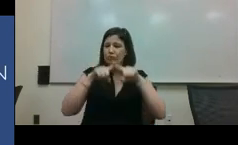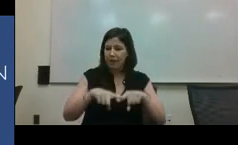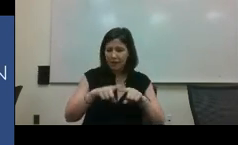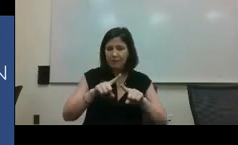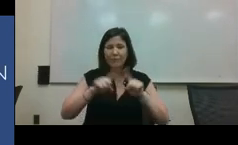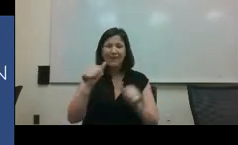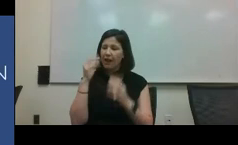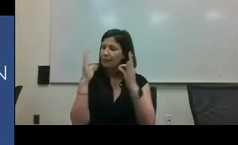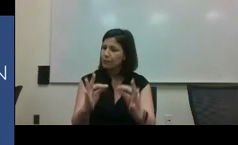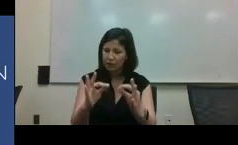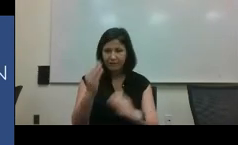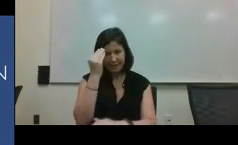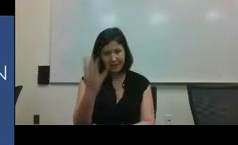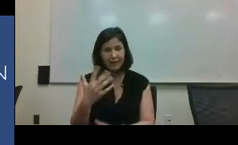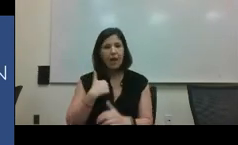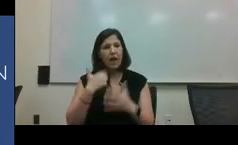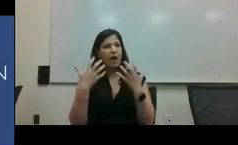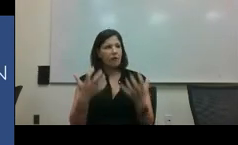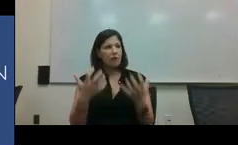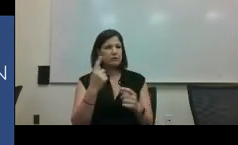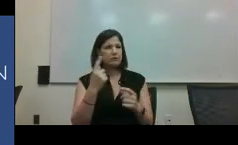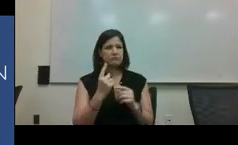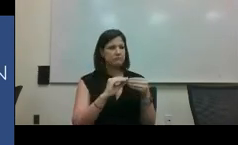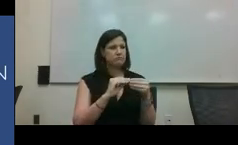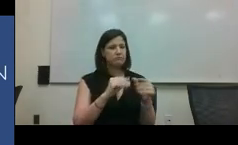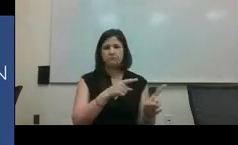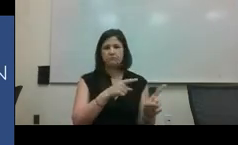but it's not perfect. they could figure out what--